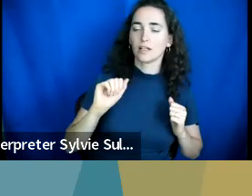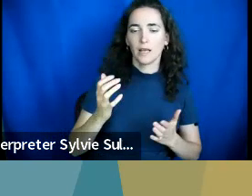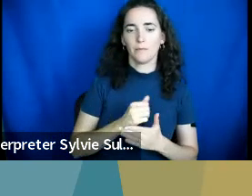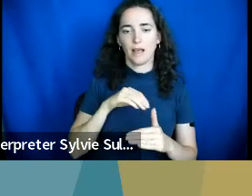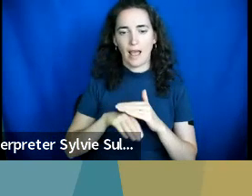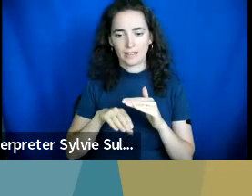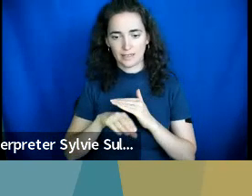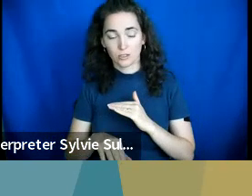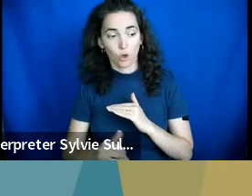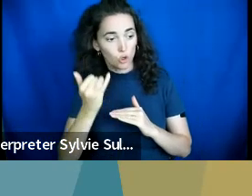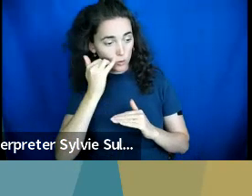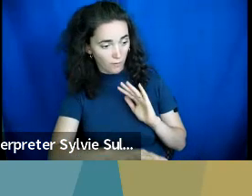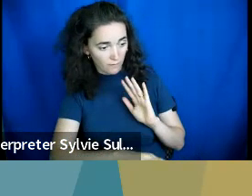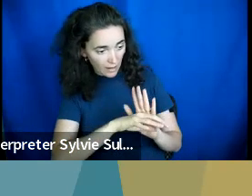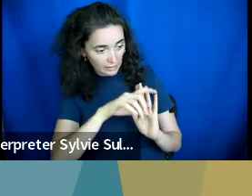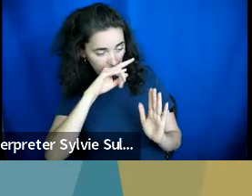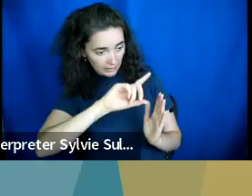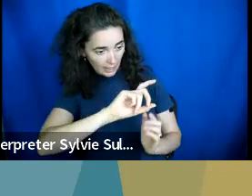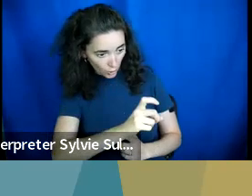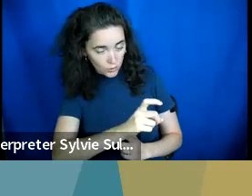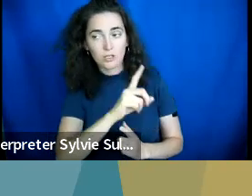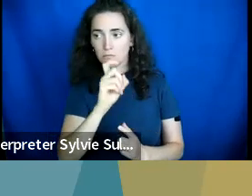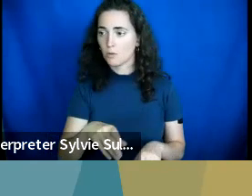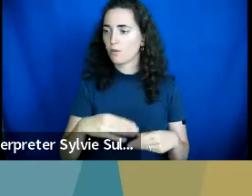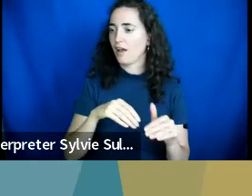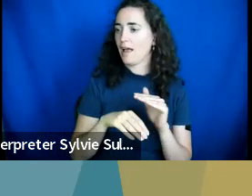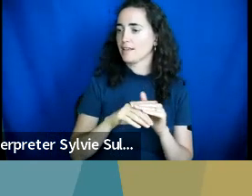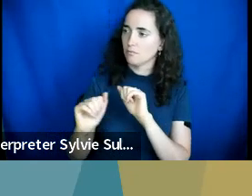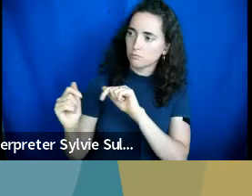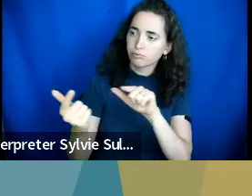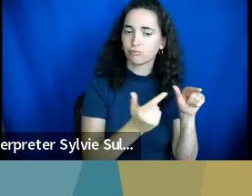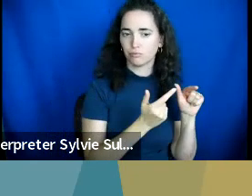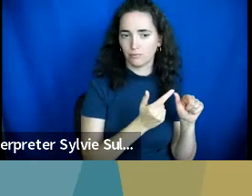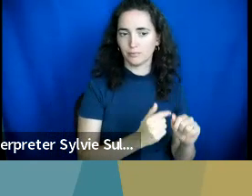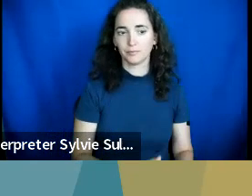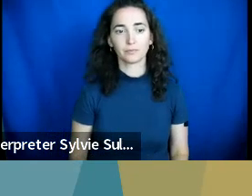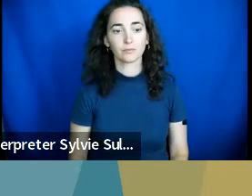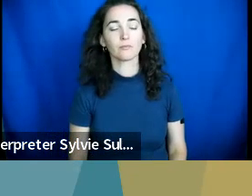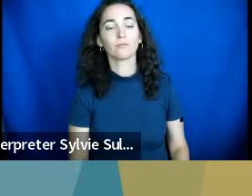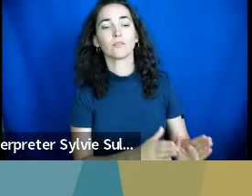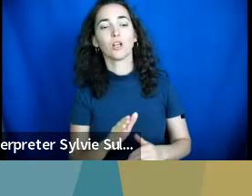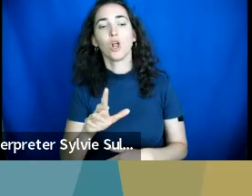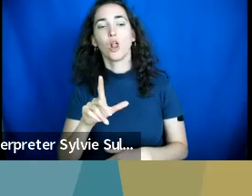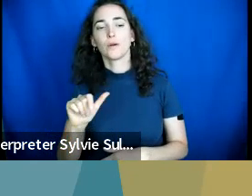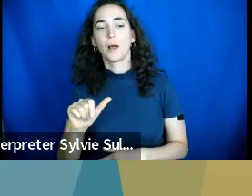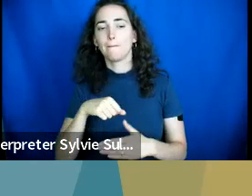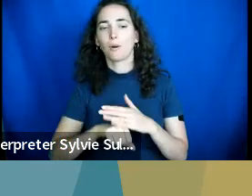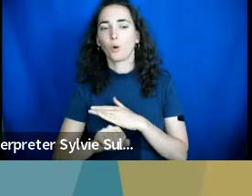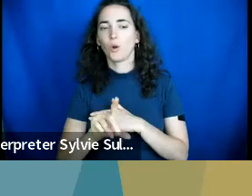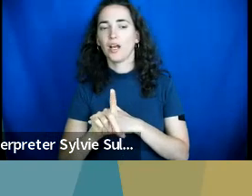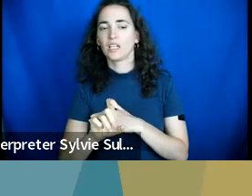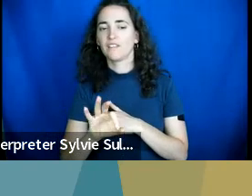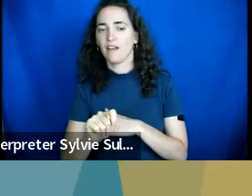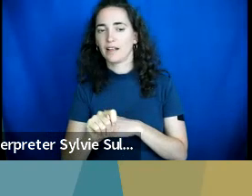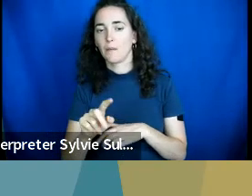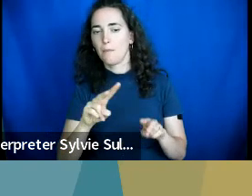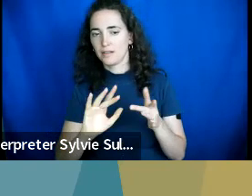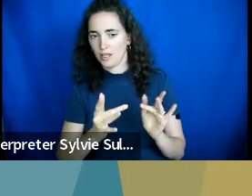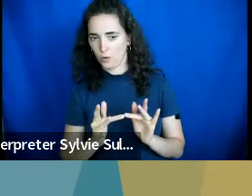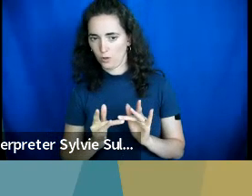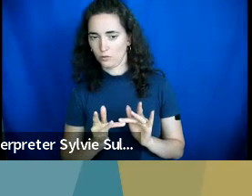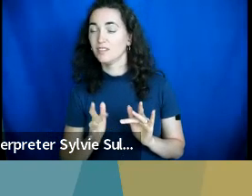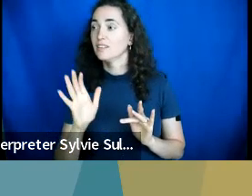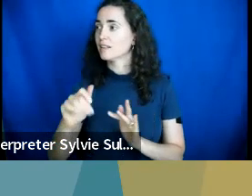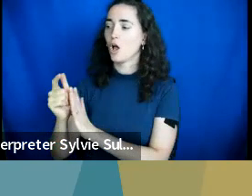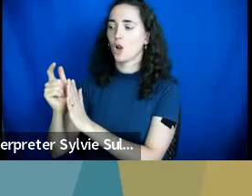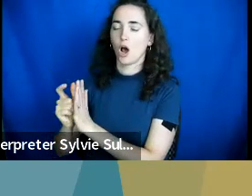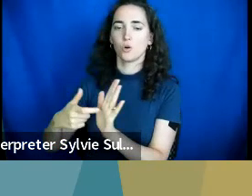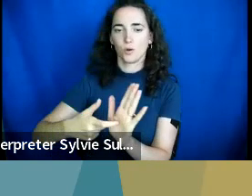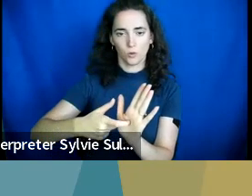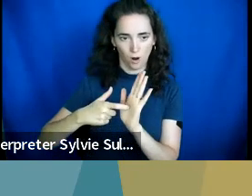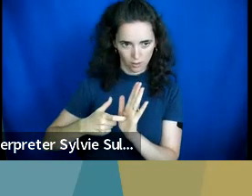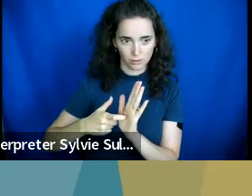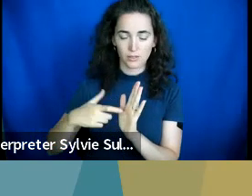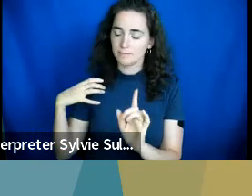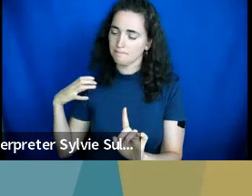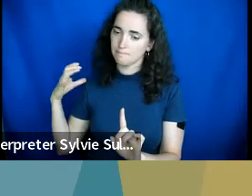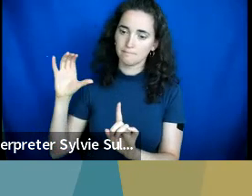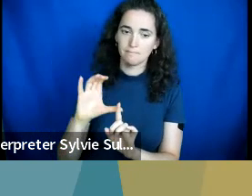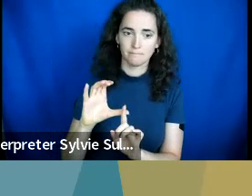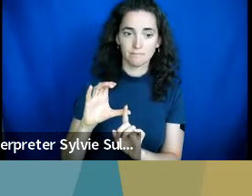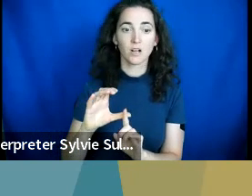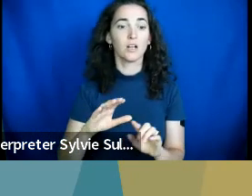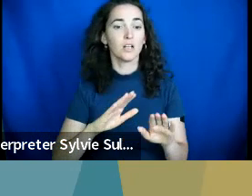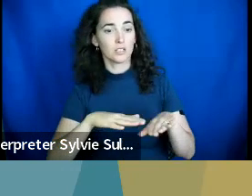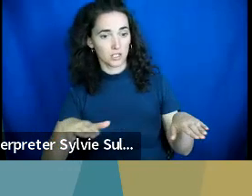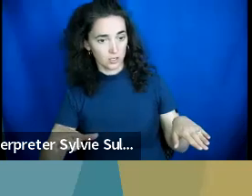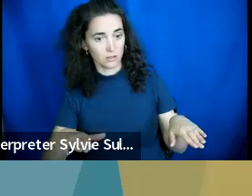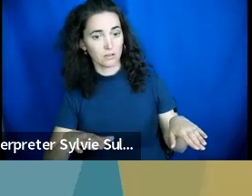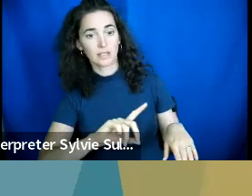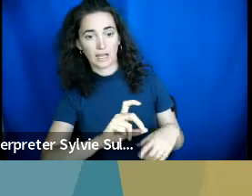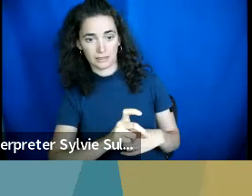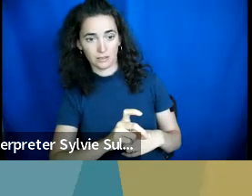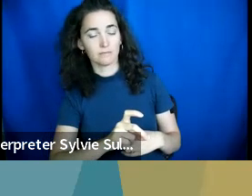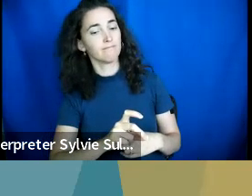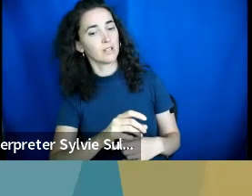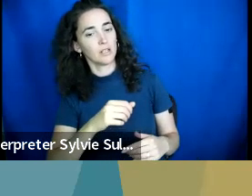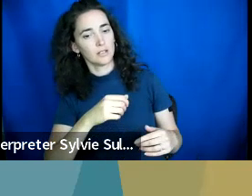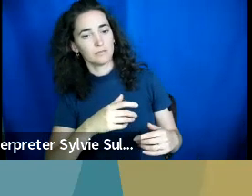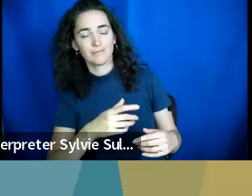After any diagnosis is found. The Louisiana birth defects, monitoring network is a legislative, is legislative, slatively mandated to identify children diagnosed with a qualifying birth